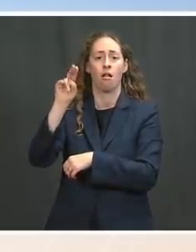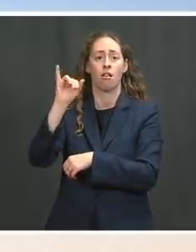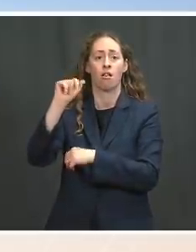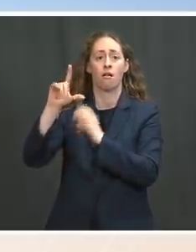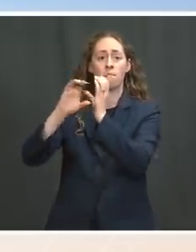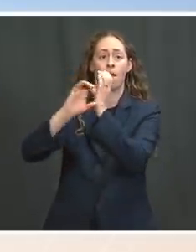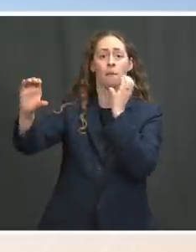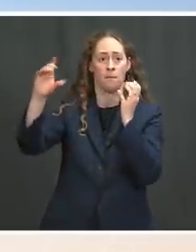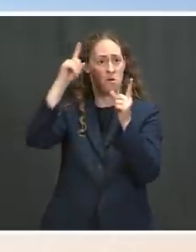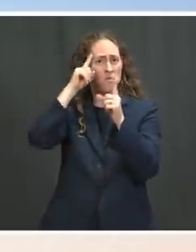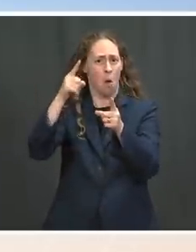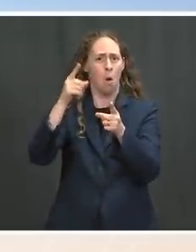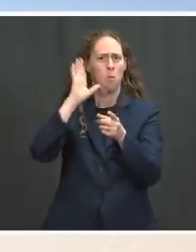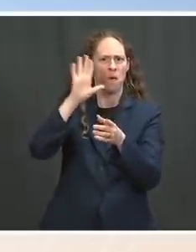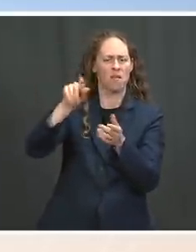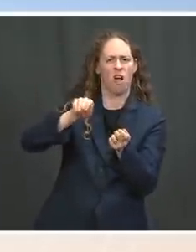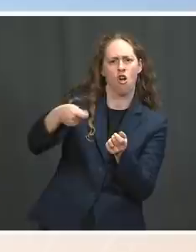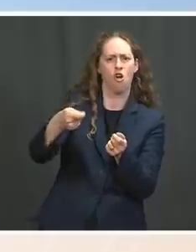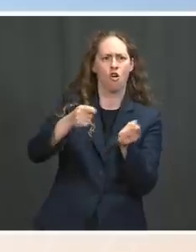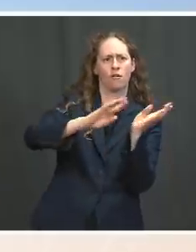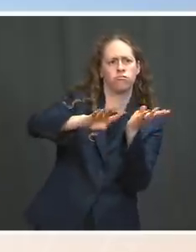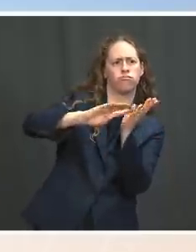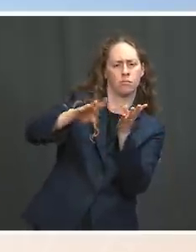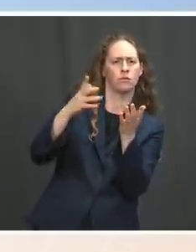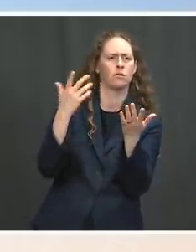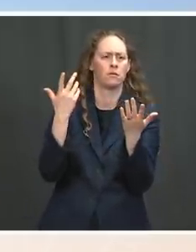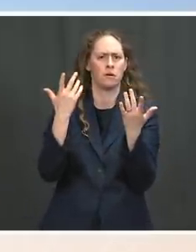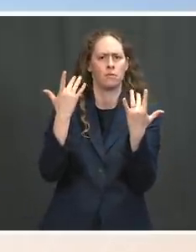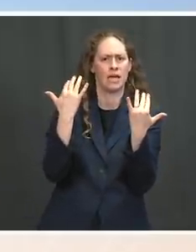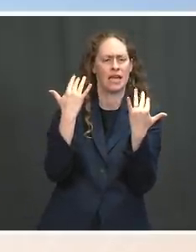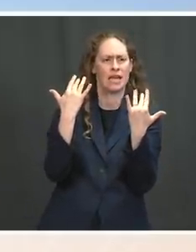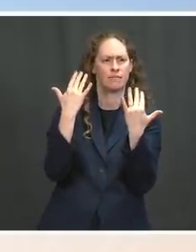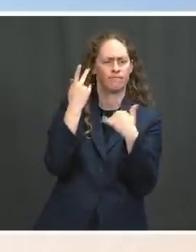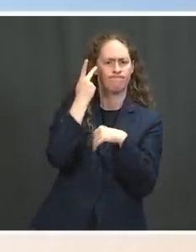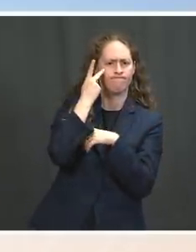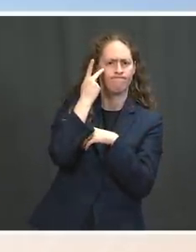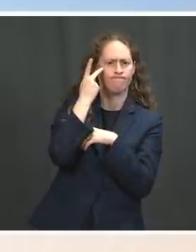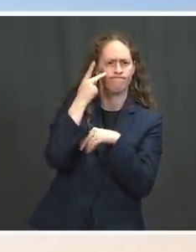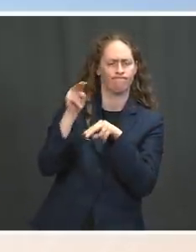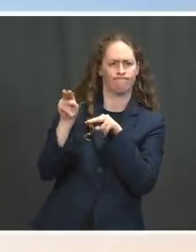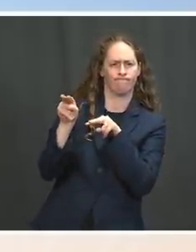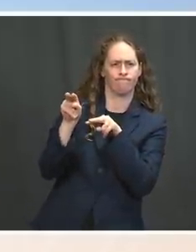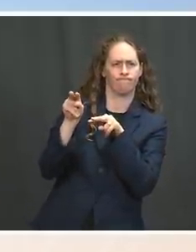We are doing everything that we can, in the interim, to make it easier to move fuel to the places that need it.